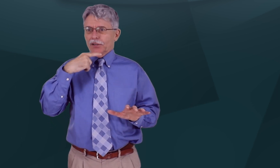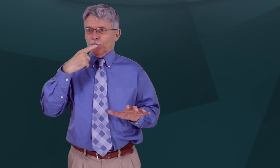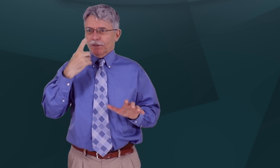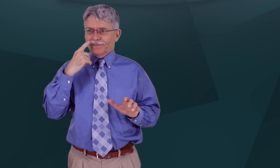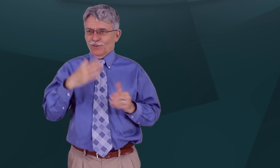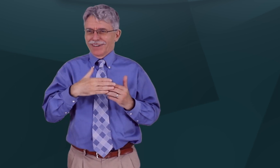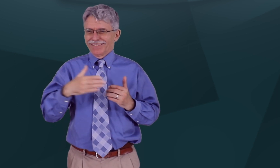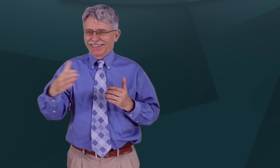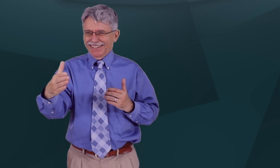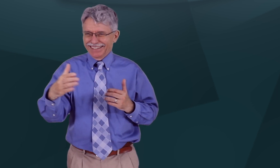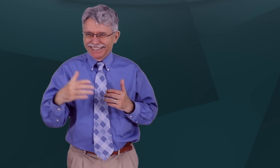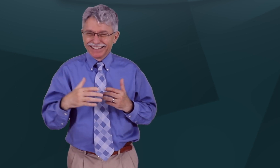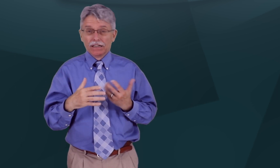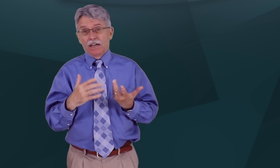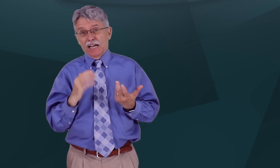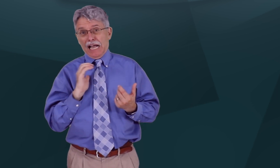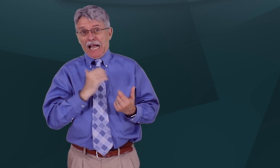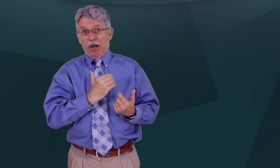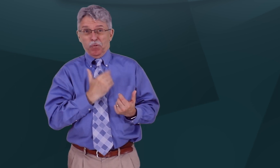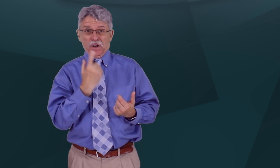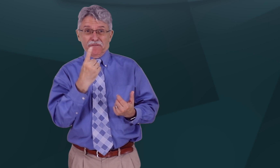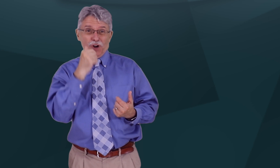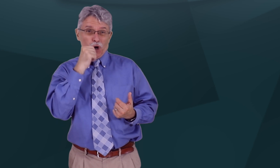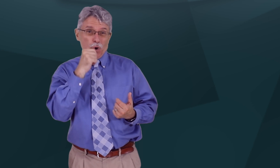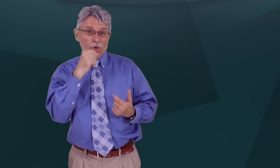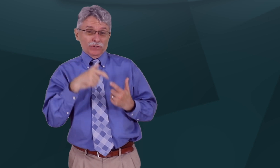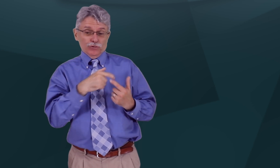And when she discovered she was going to be hearing for life --